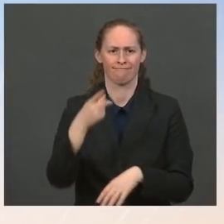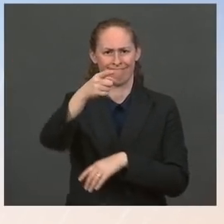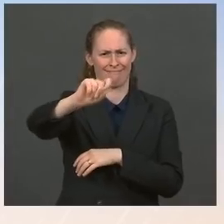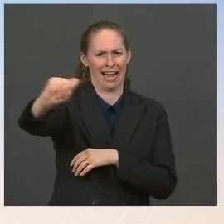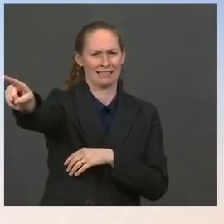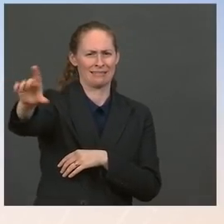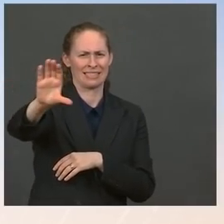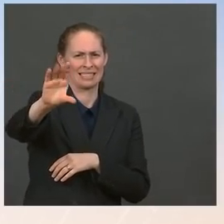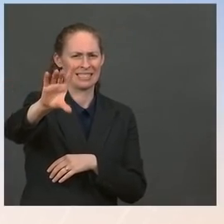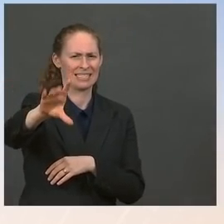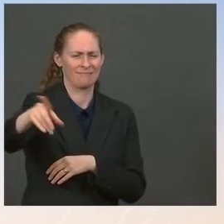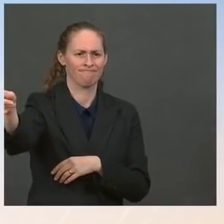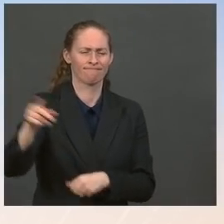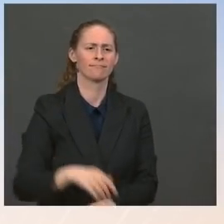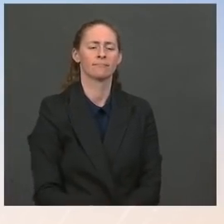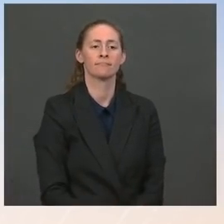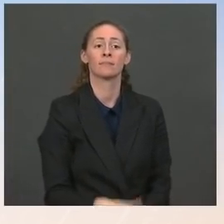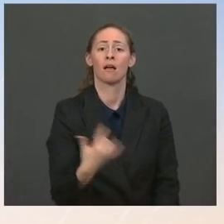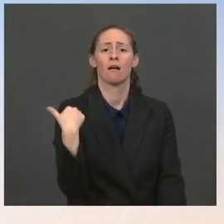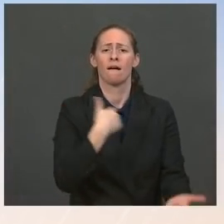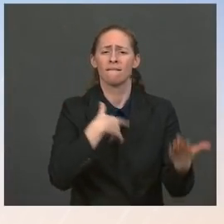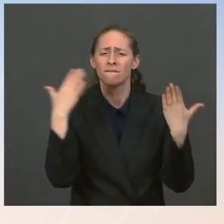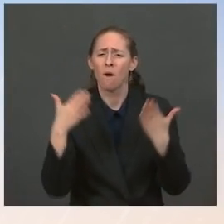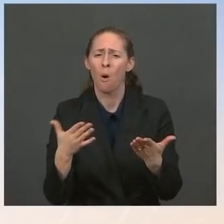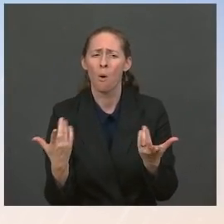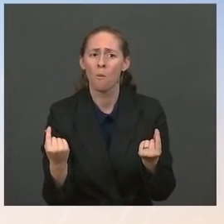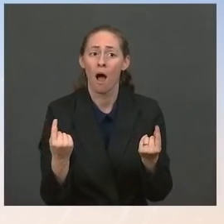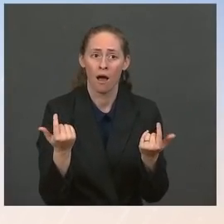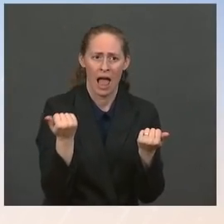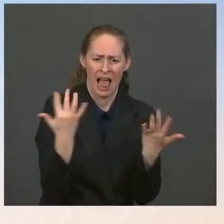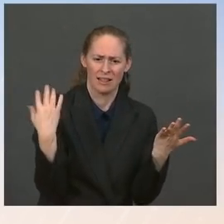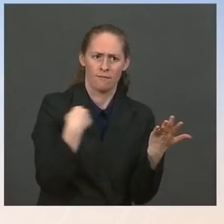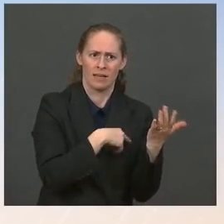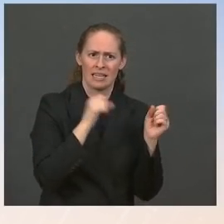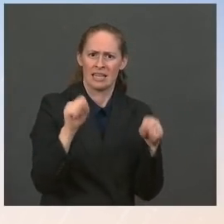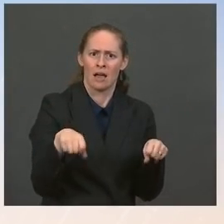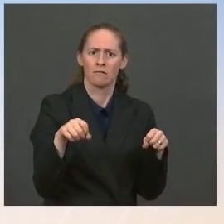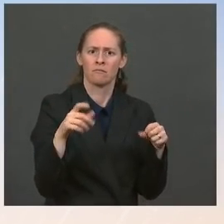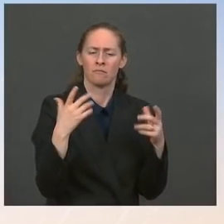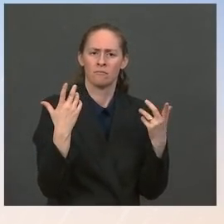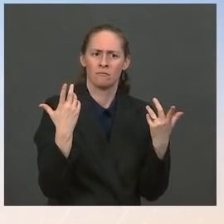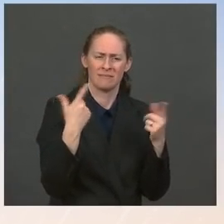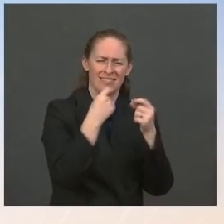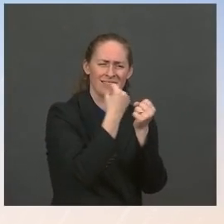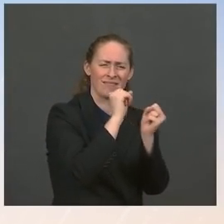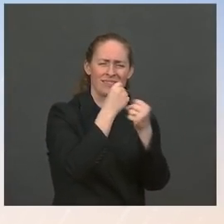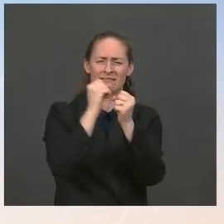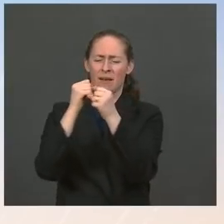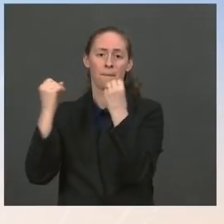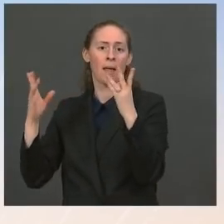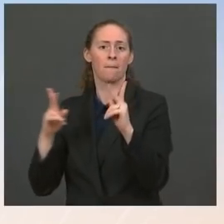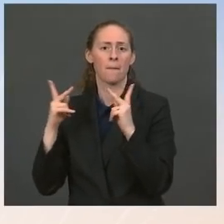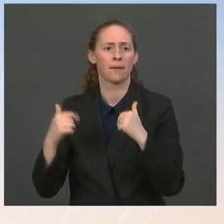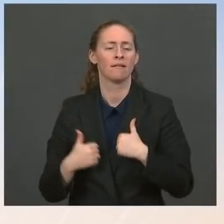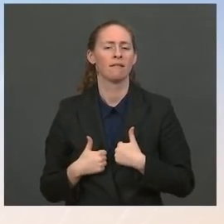Our focus is to make sure we do everything we can to save lives and get people vaccinated. The Press: Because people are sort of wondering, you know -- Ms. Jean-Pierre: Yeah.